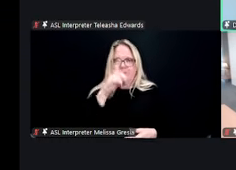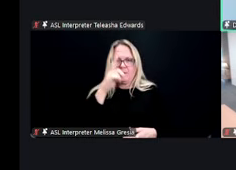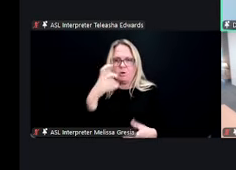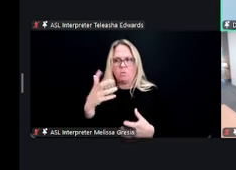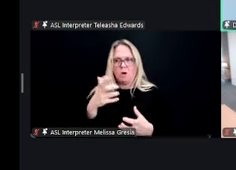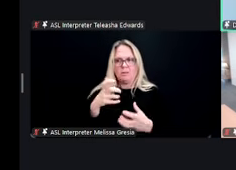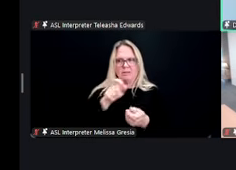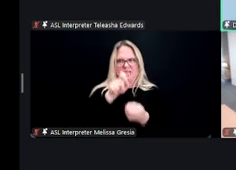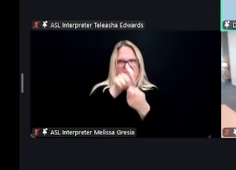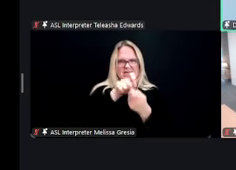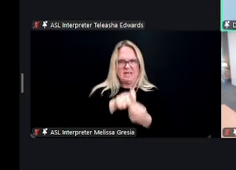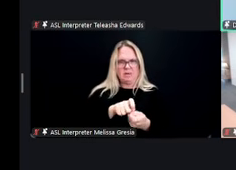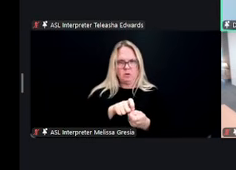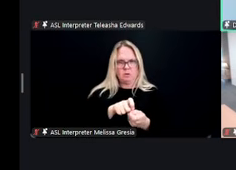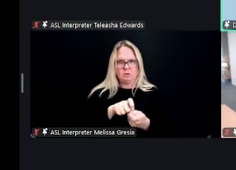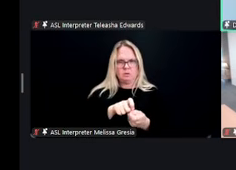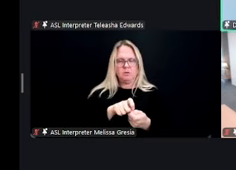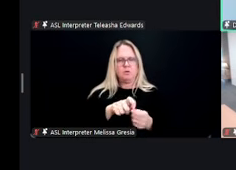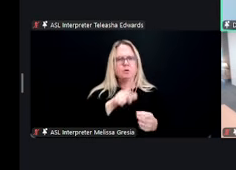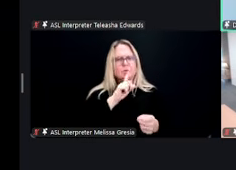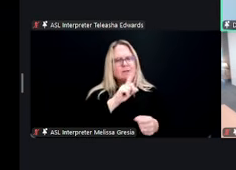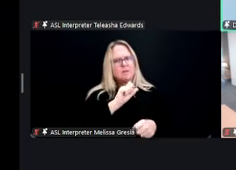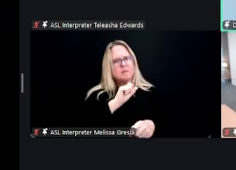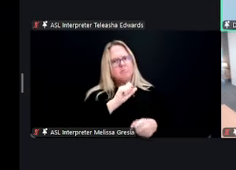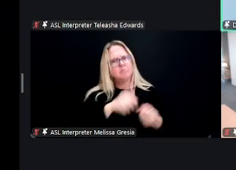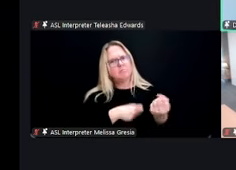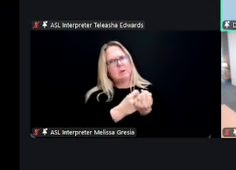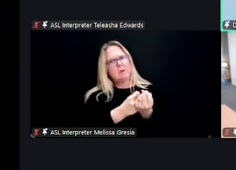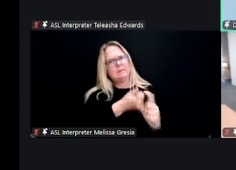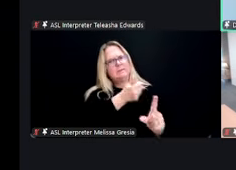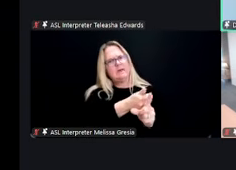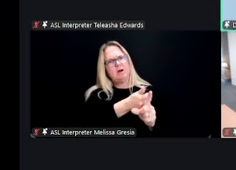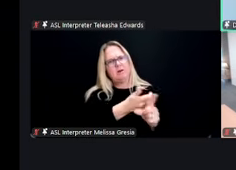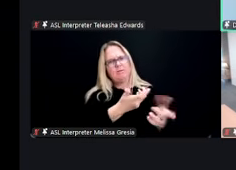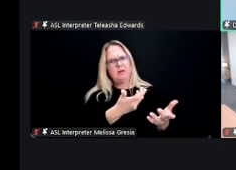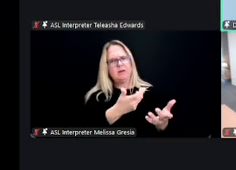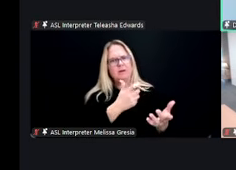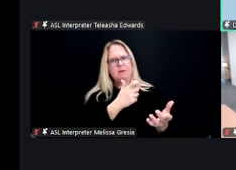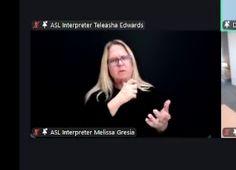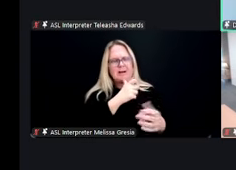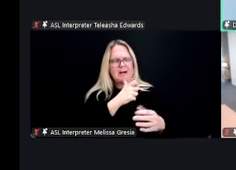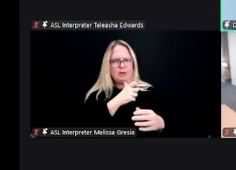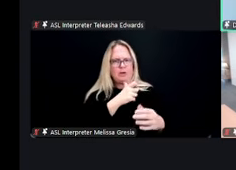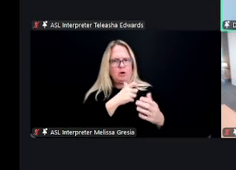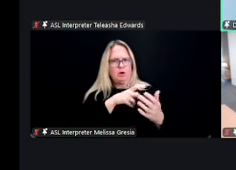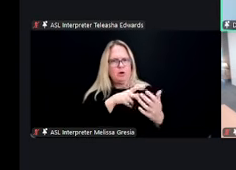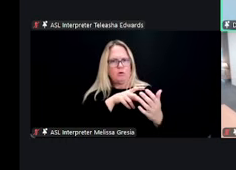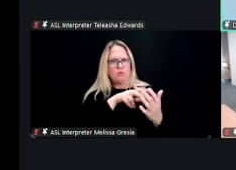the RFA to stand on its own. Obviously we're not referencing that document while we're doing the